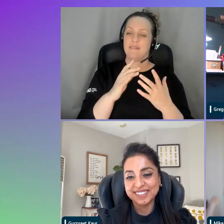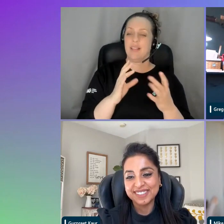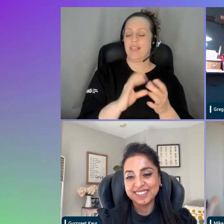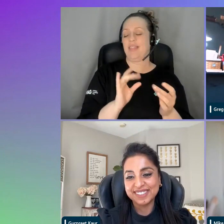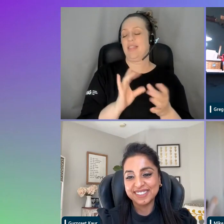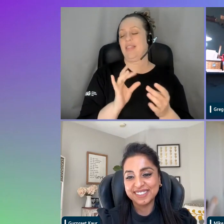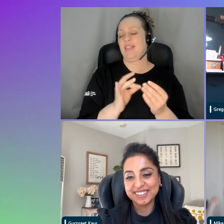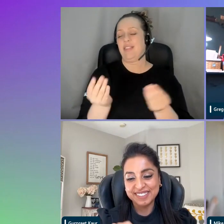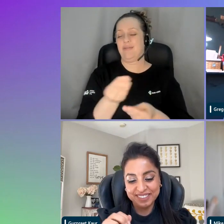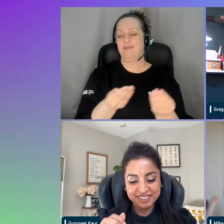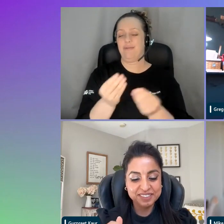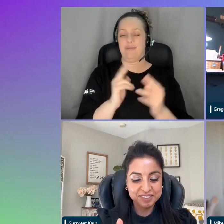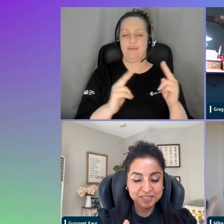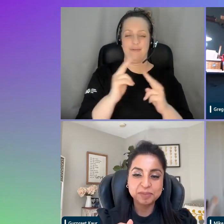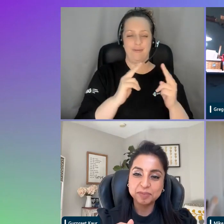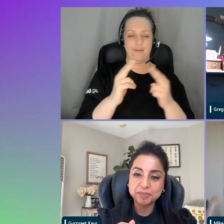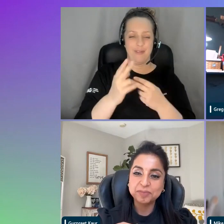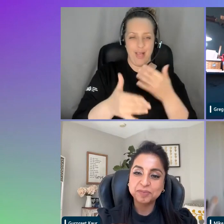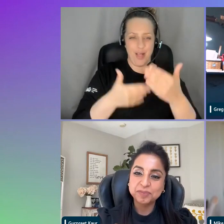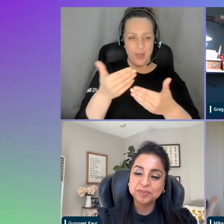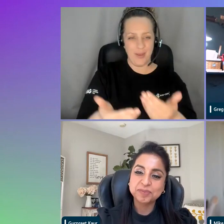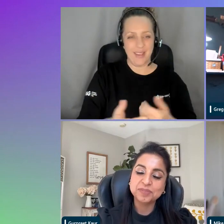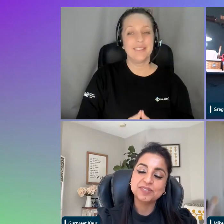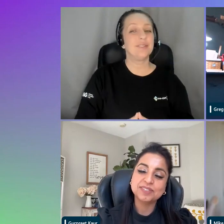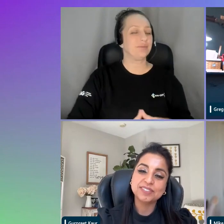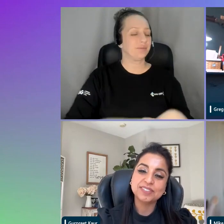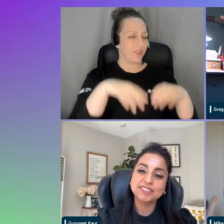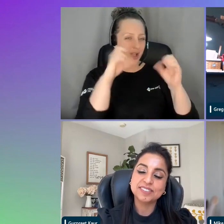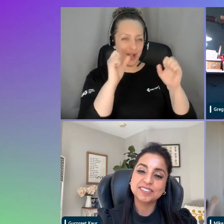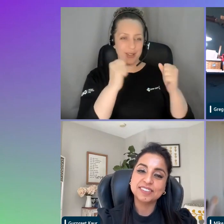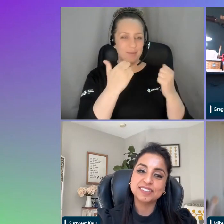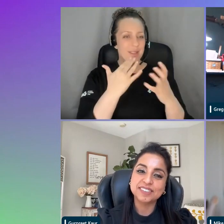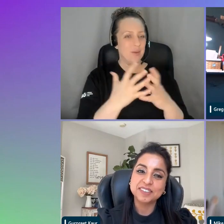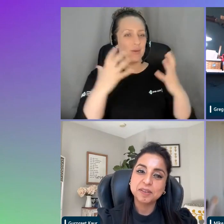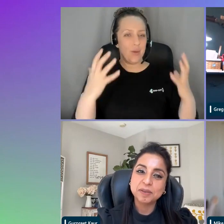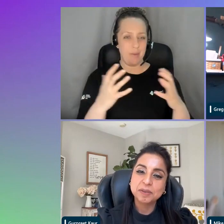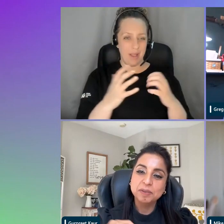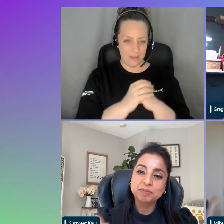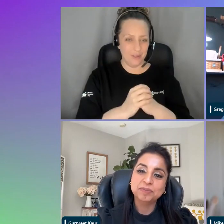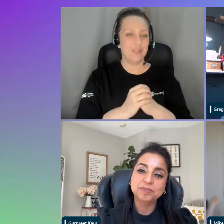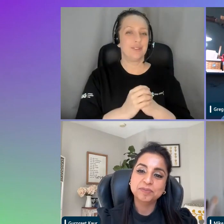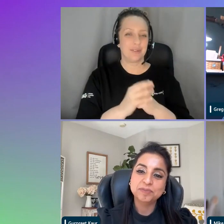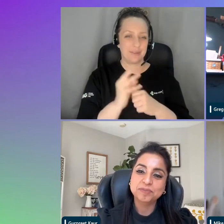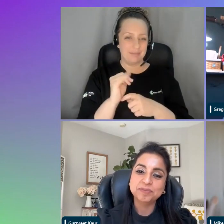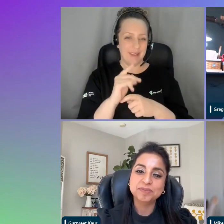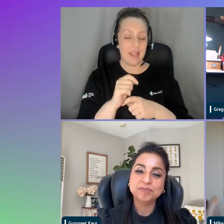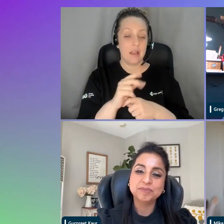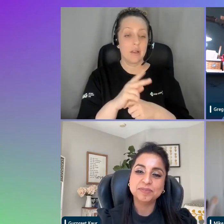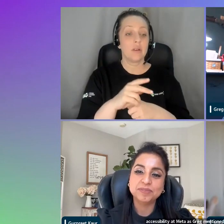stories to share along the way. >> Awesome, awesome. Thank you so much, Mike. Um, so, Gurpreet, as you mentioned there a minute